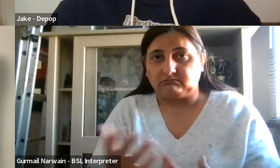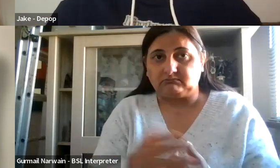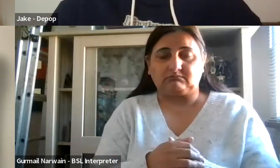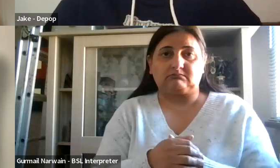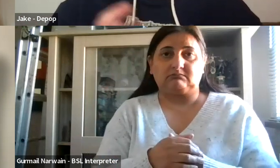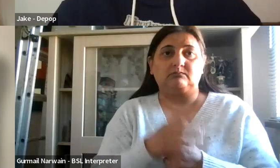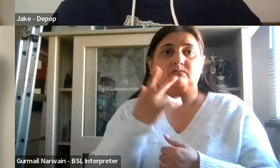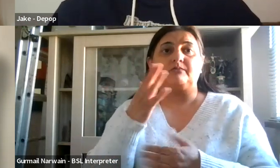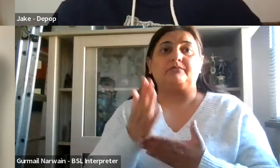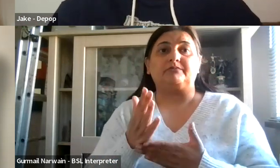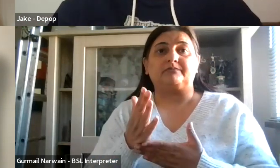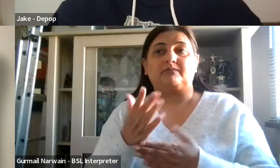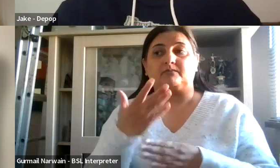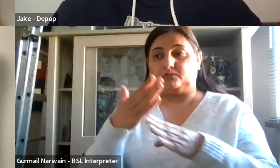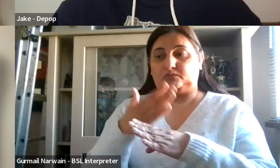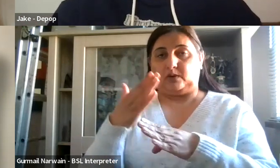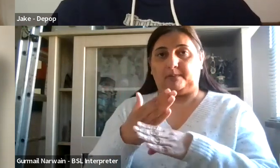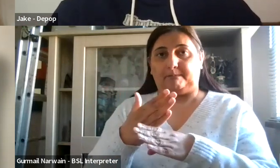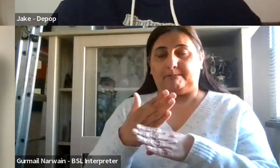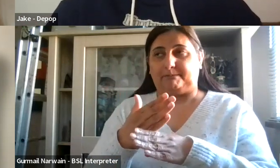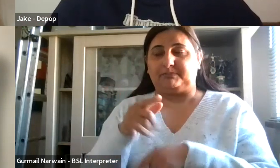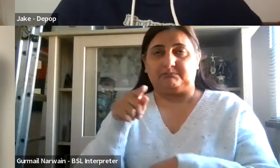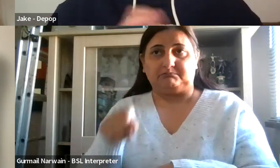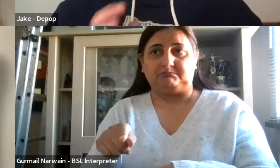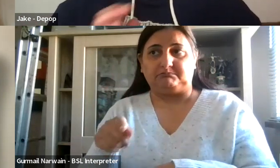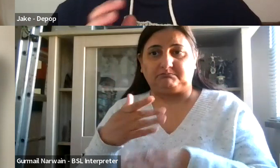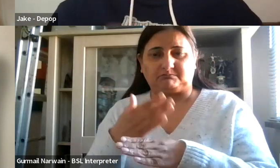into the call. If they need time to understand it, or a longer session. Instead, and particularly when it comes to a task exercise, we will try and break that